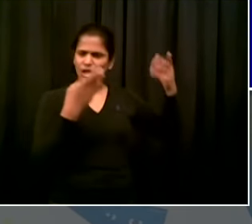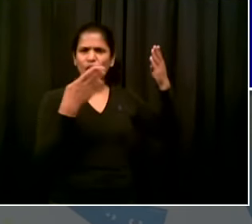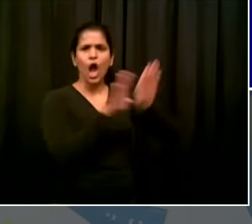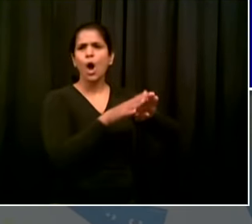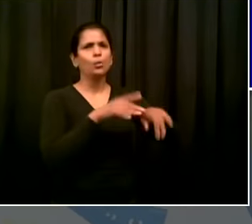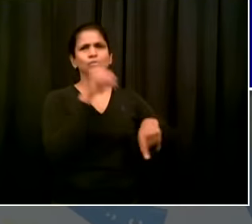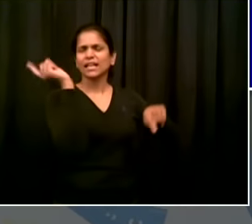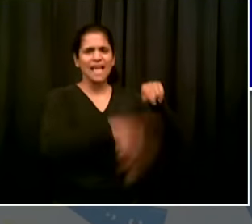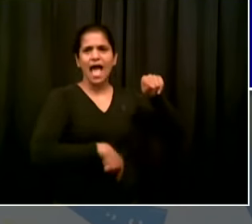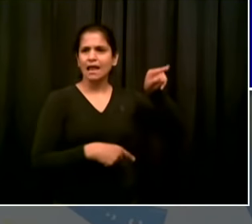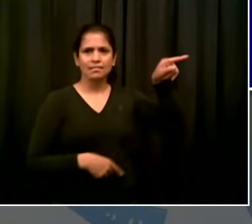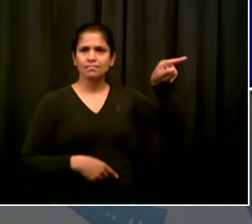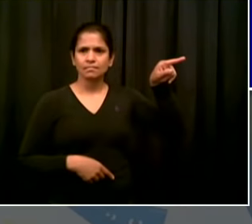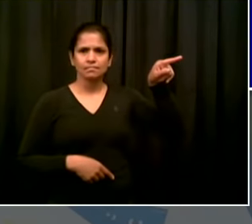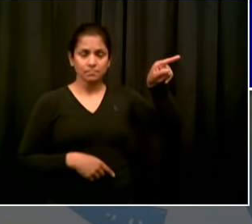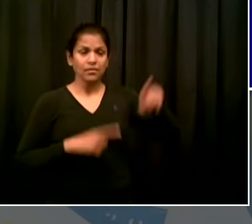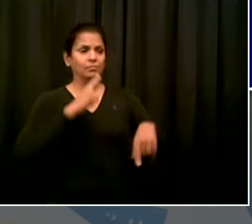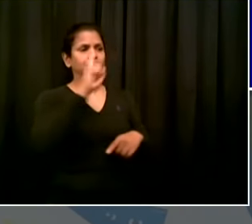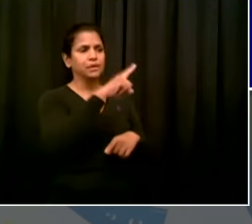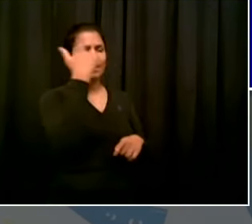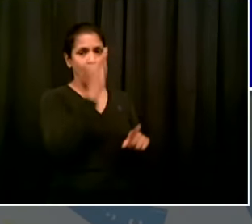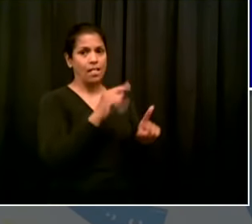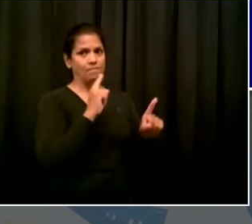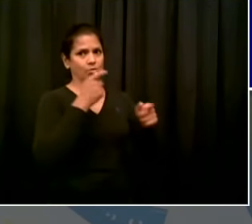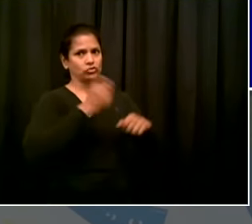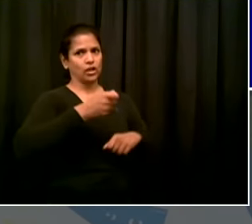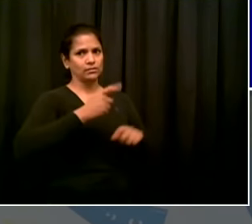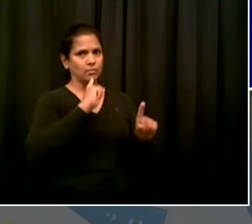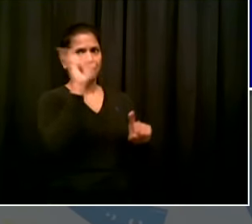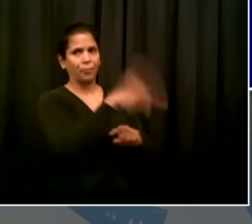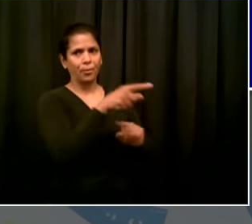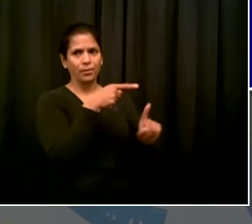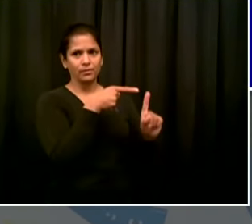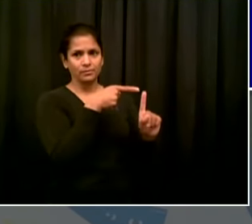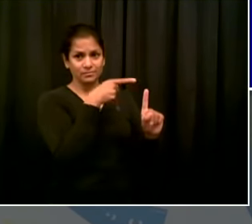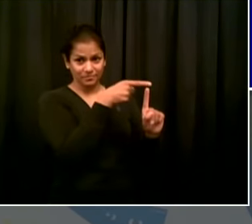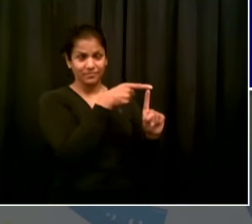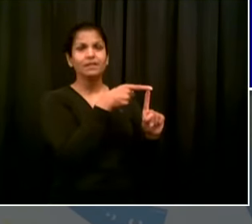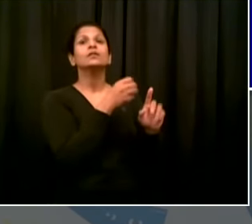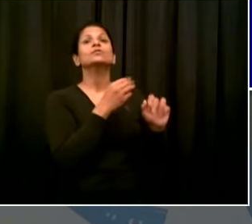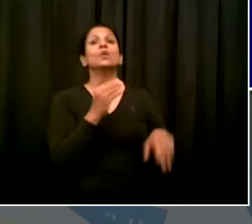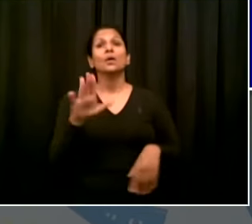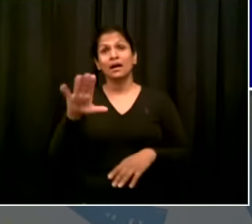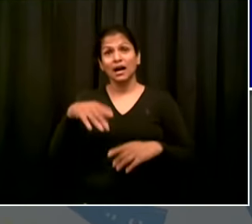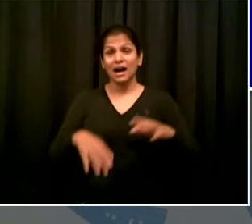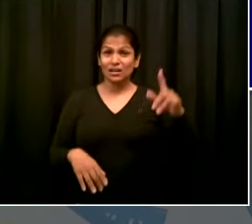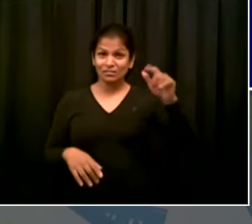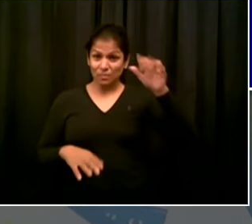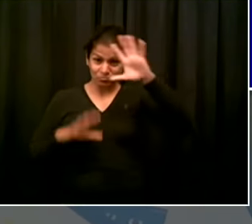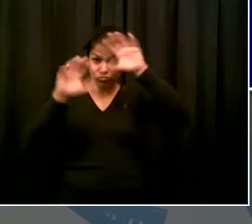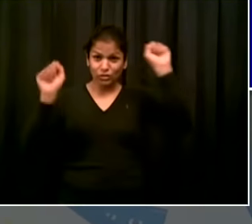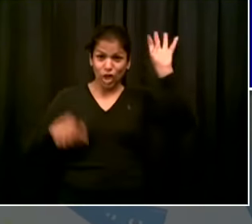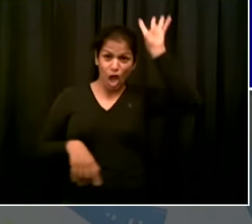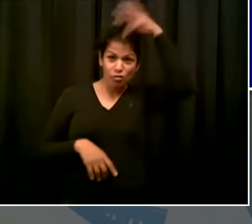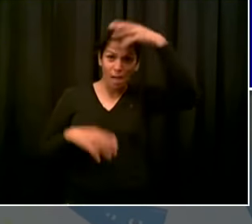MOVING THE DEVICE AROUND THE NOSTRIL NOT THLOE NGER DEVICE THAT MANY